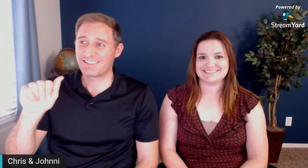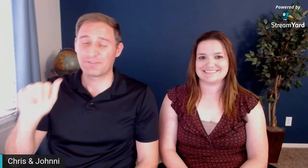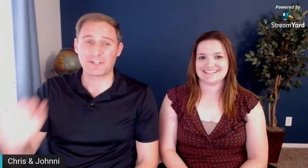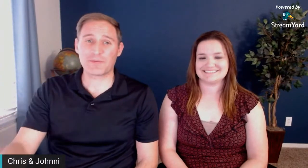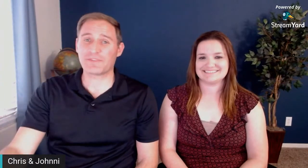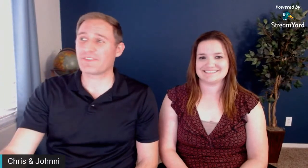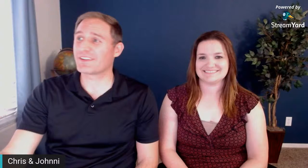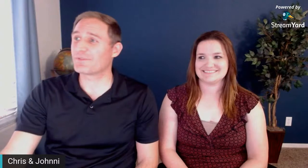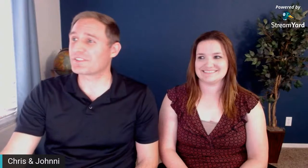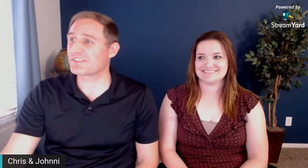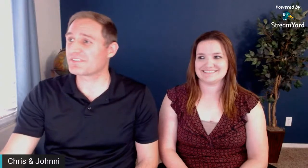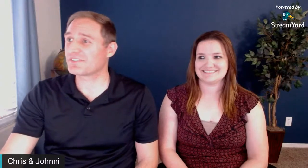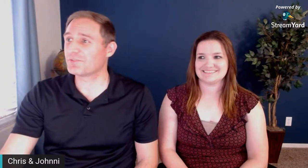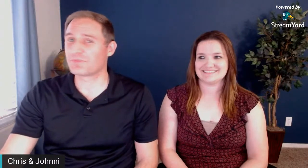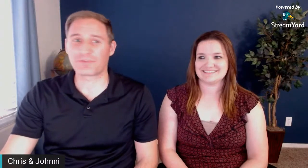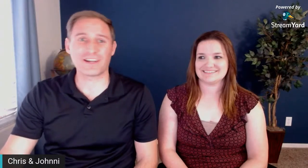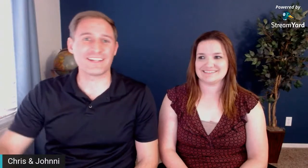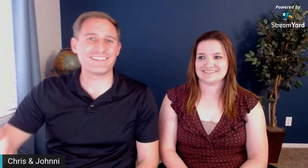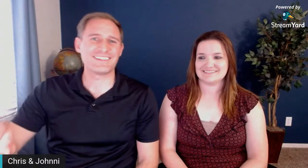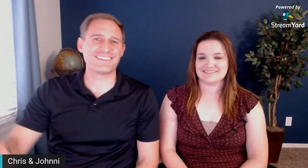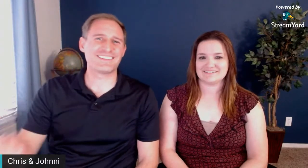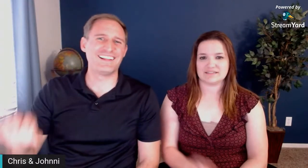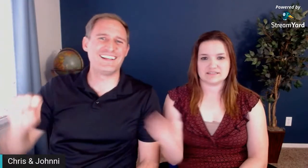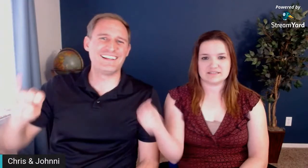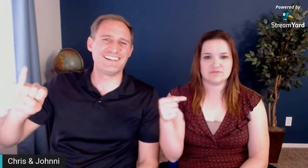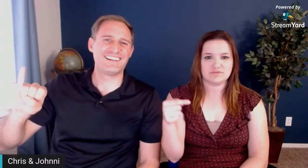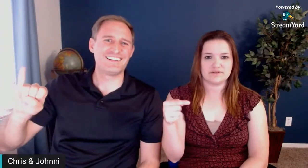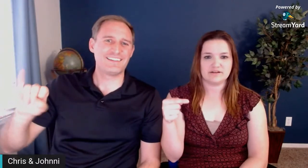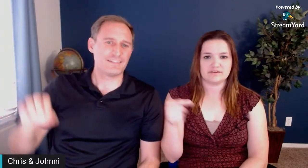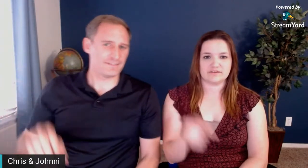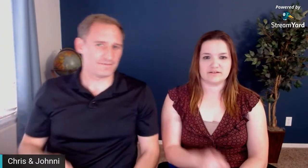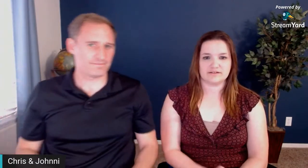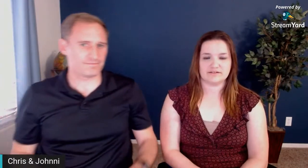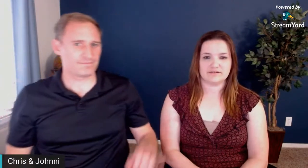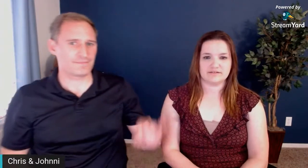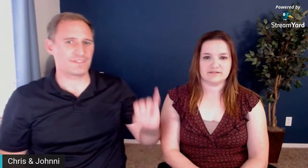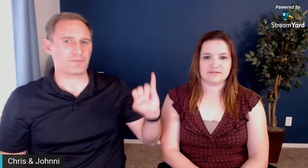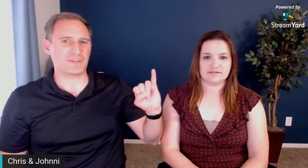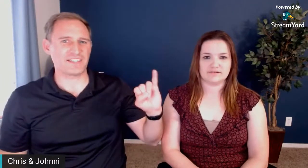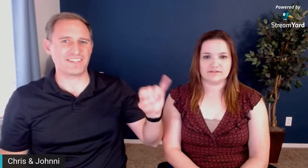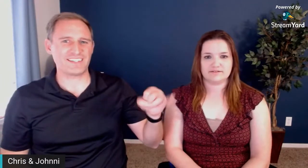it would help if that wasn't so bright do it over here with my left hand